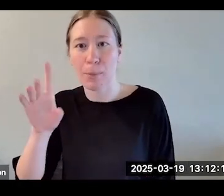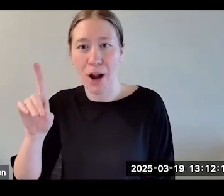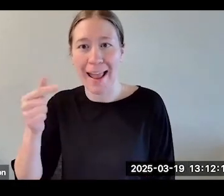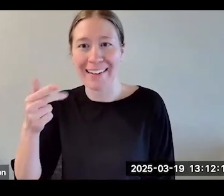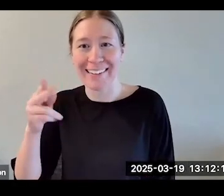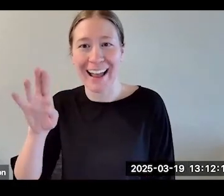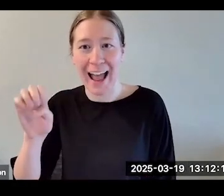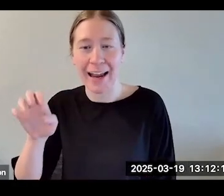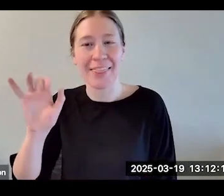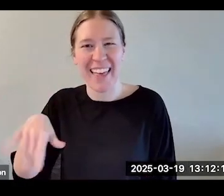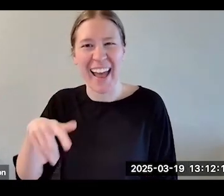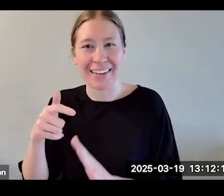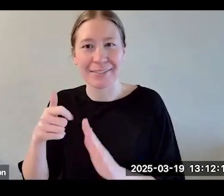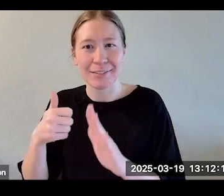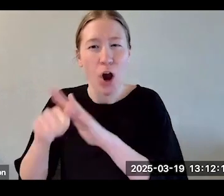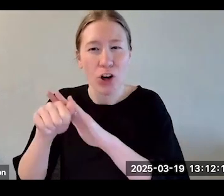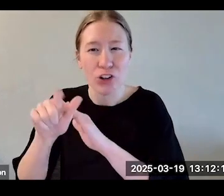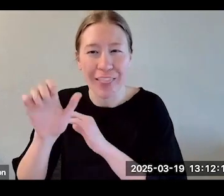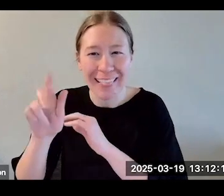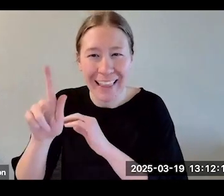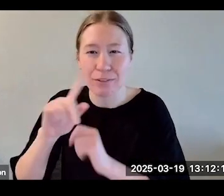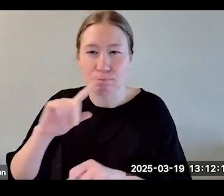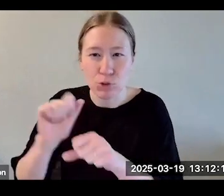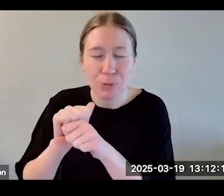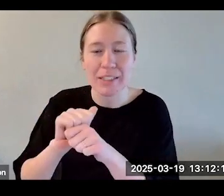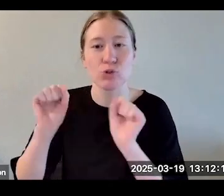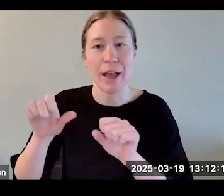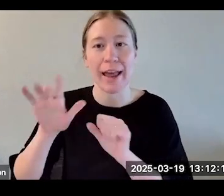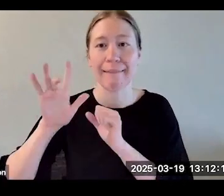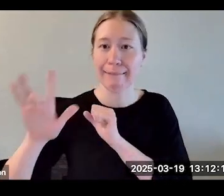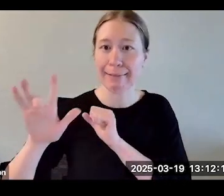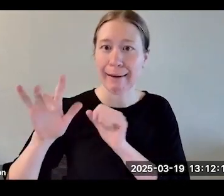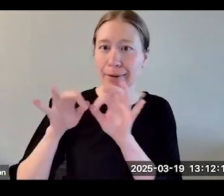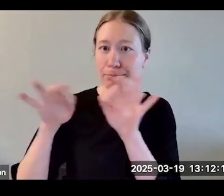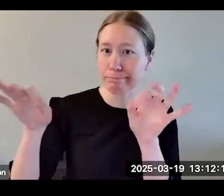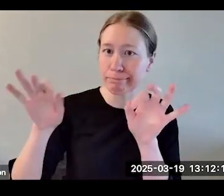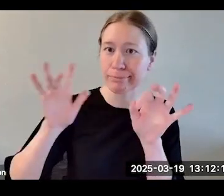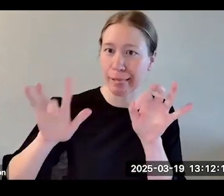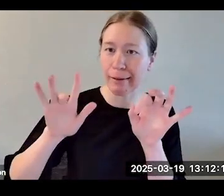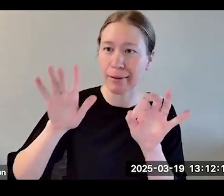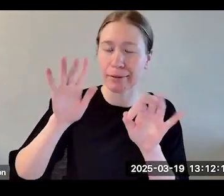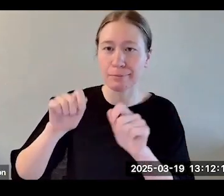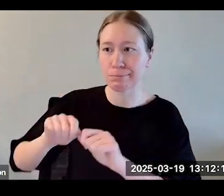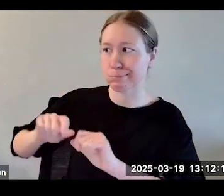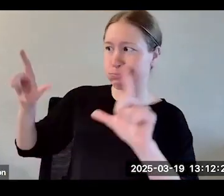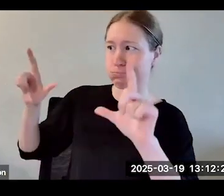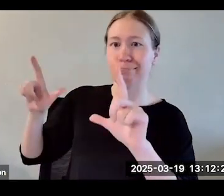So if you were to click on U-M Color Brand Guide, you would go to the destination, or you would go to the link.